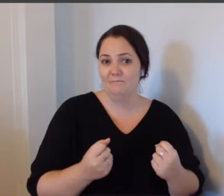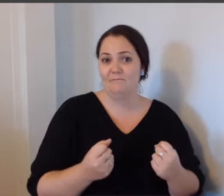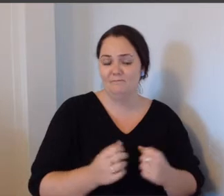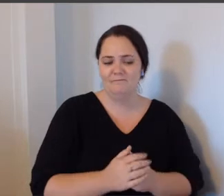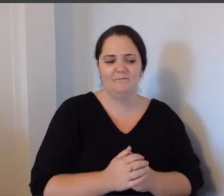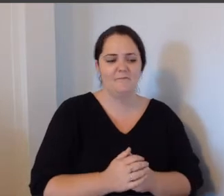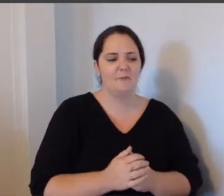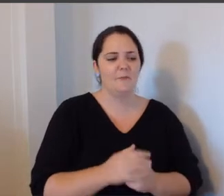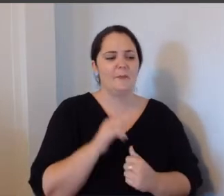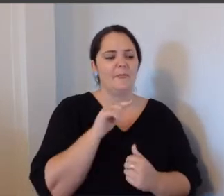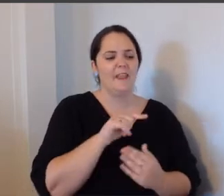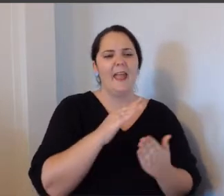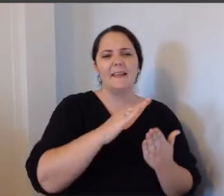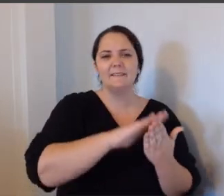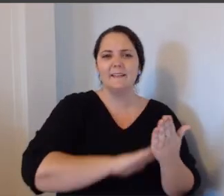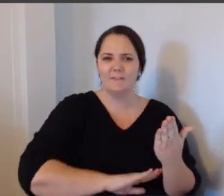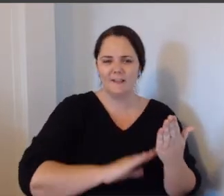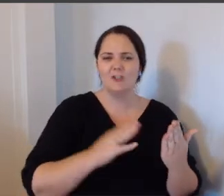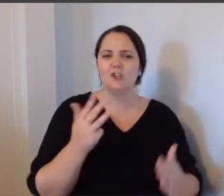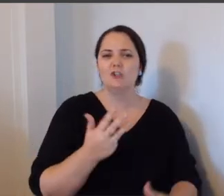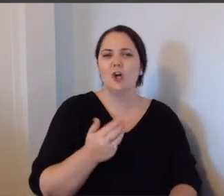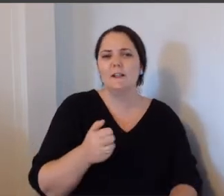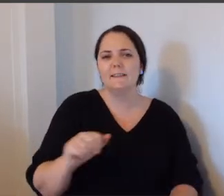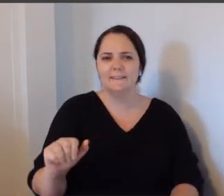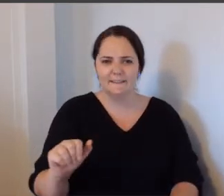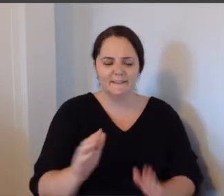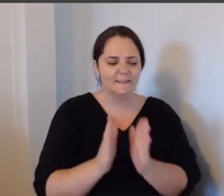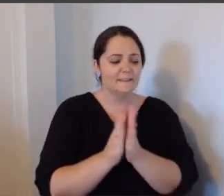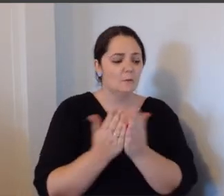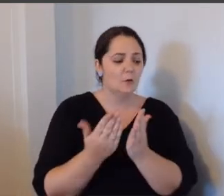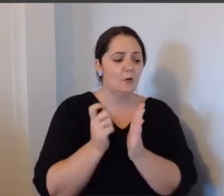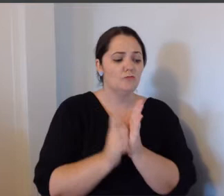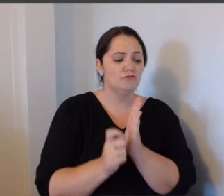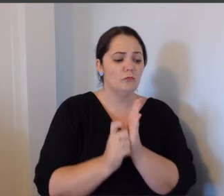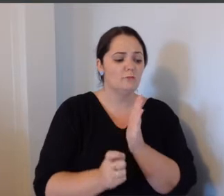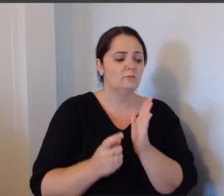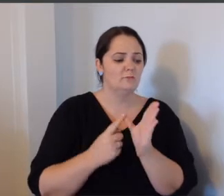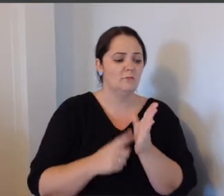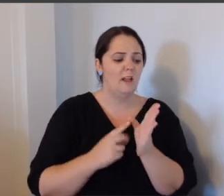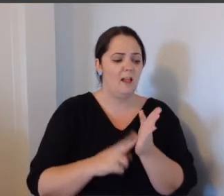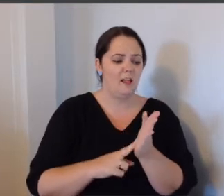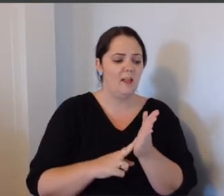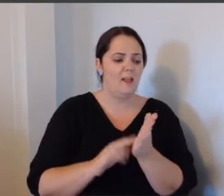Now, this is a cover of a 1967 book that was written by Alan Honour and on its cover is a